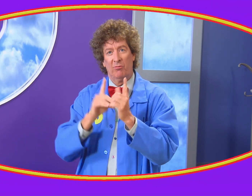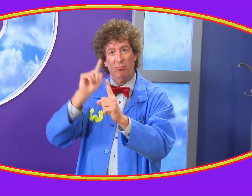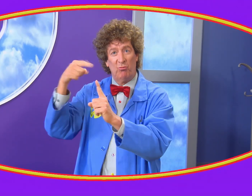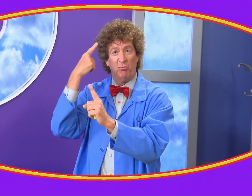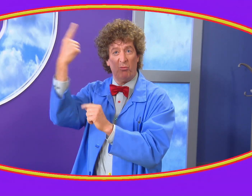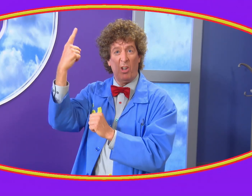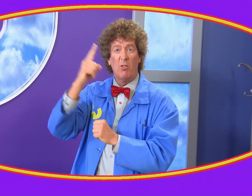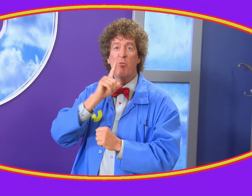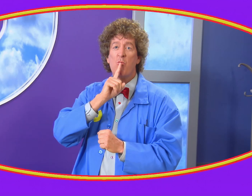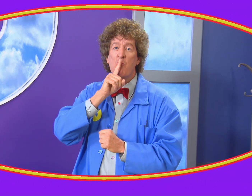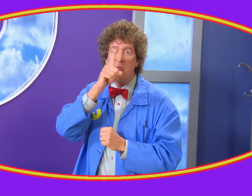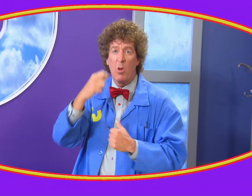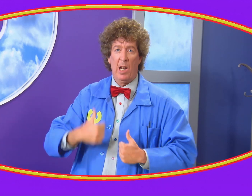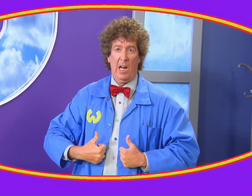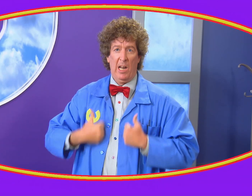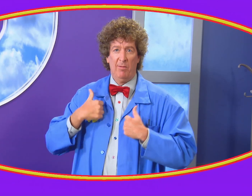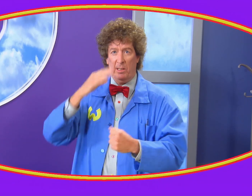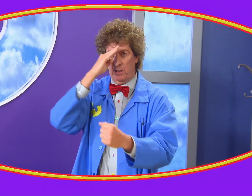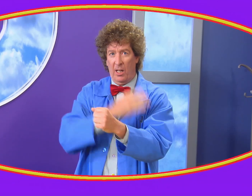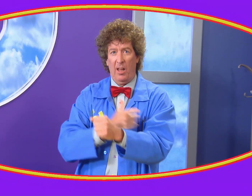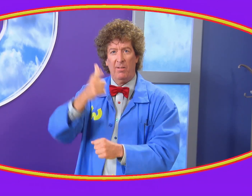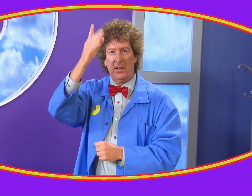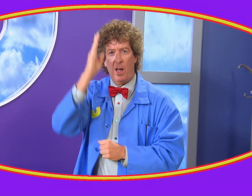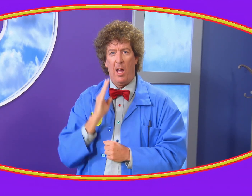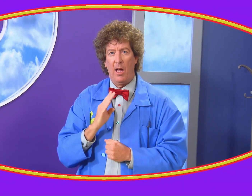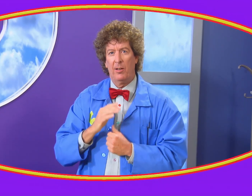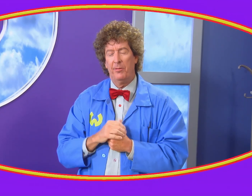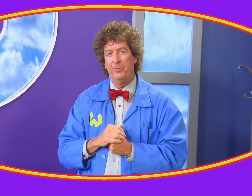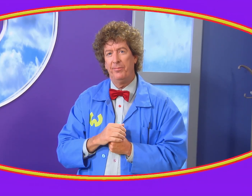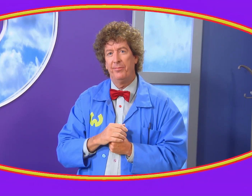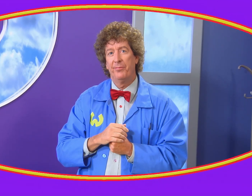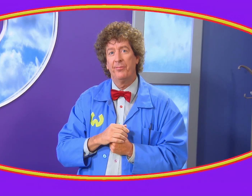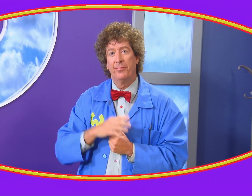JESUS IS GOD'S ONLY SON.